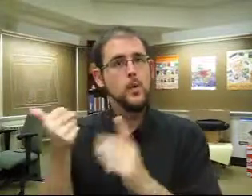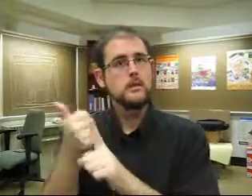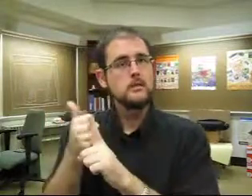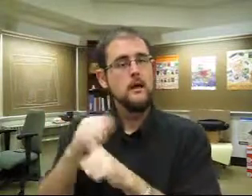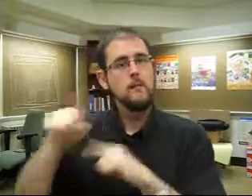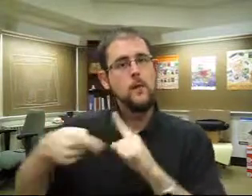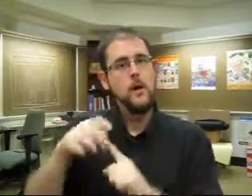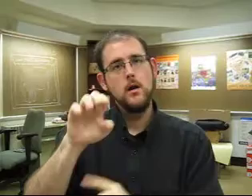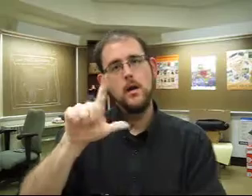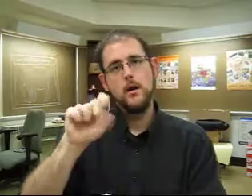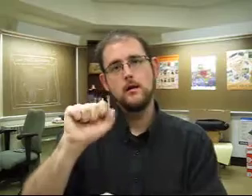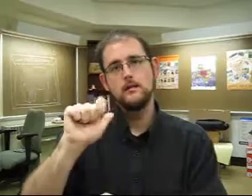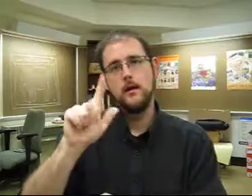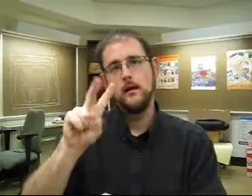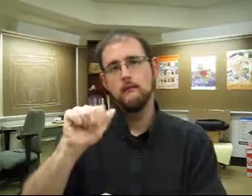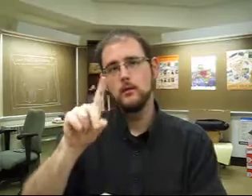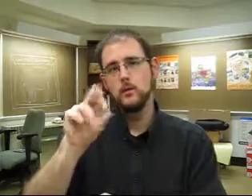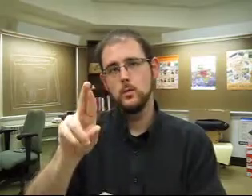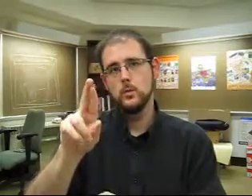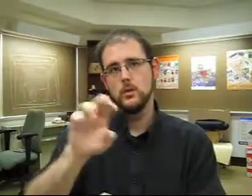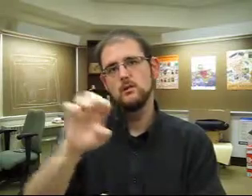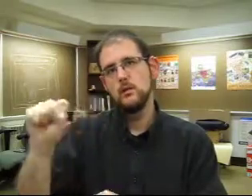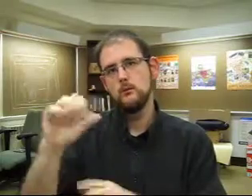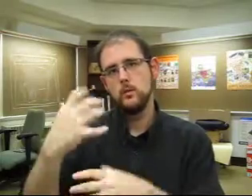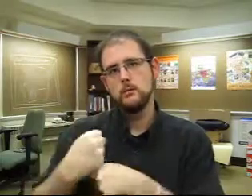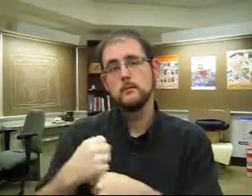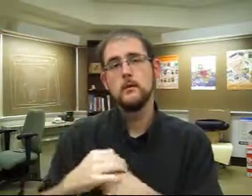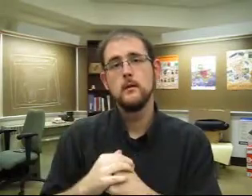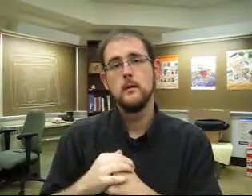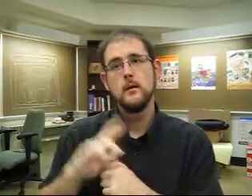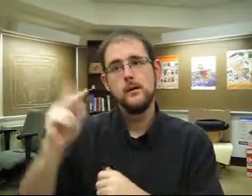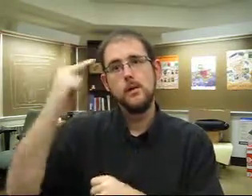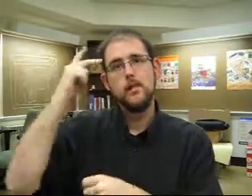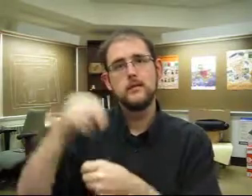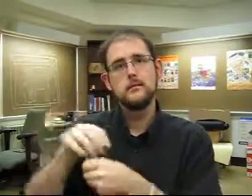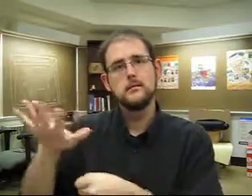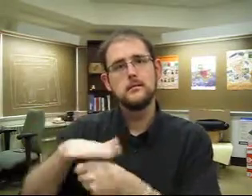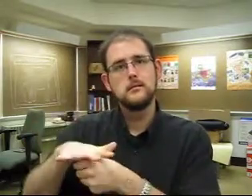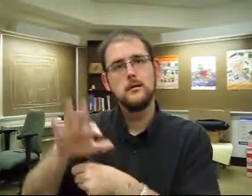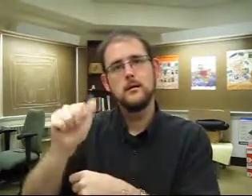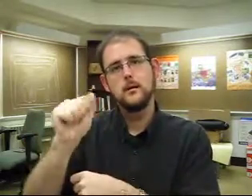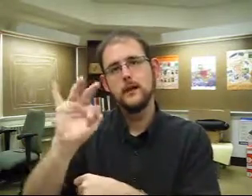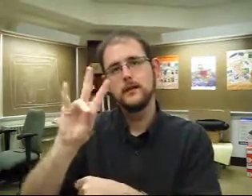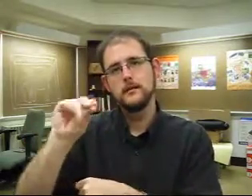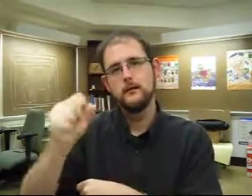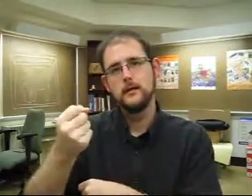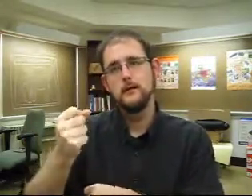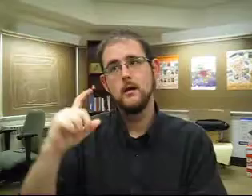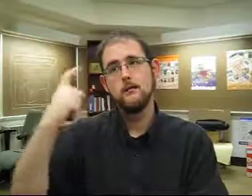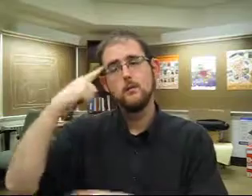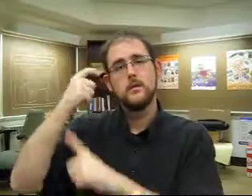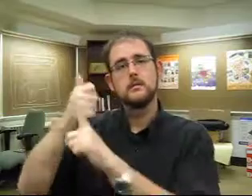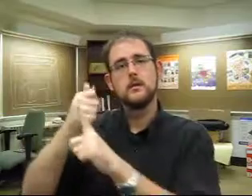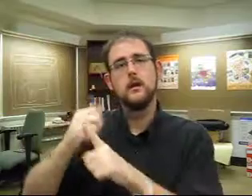The book actually is about El Salvador and politics there in the 1970s.